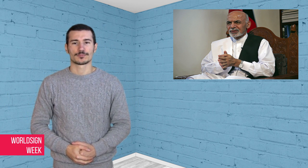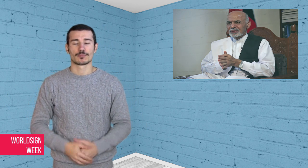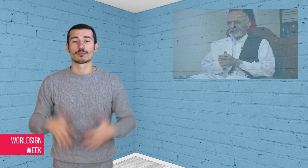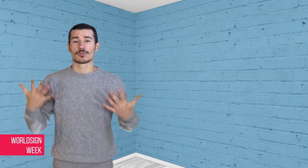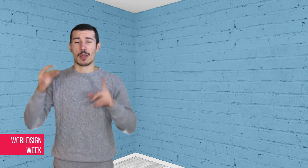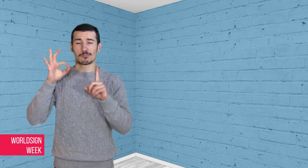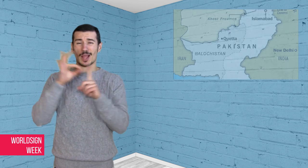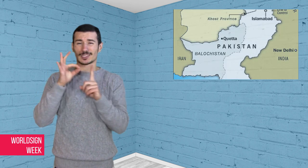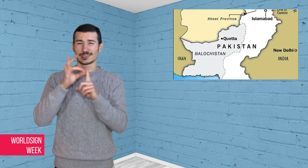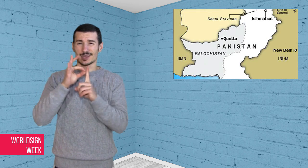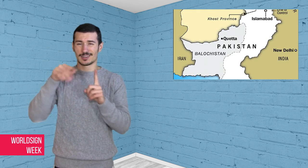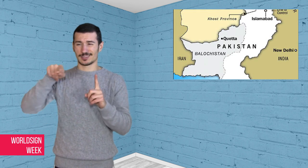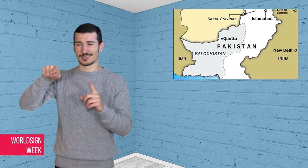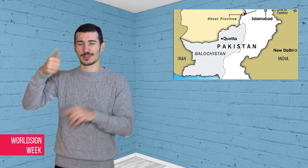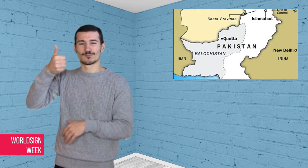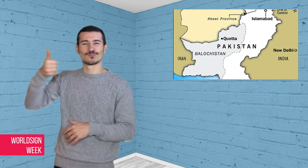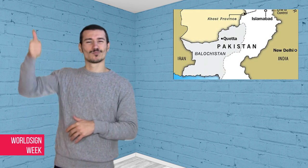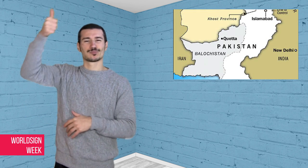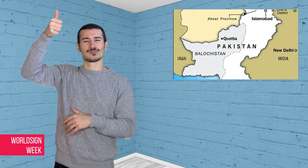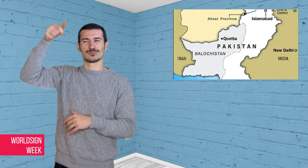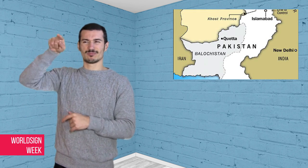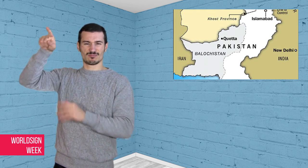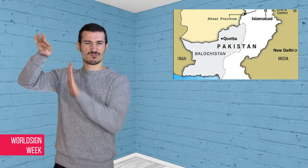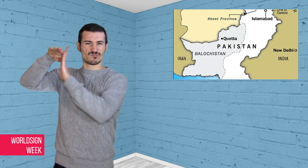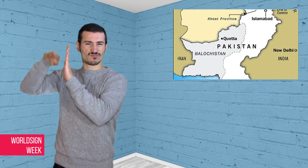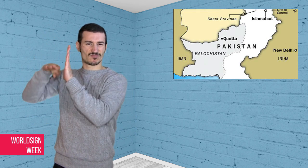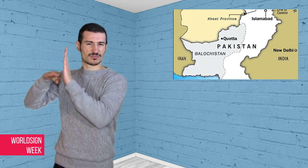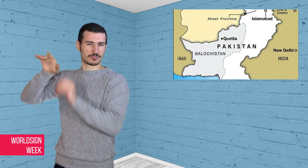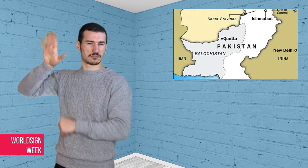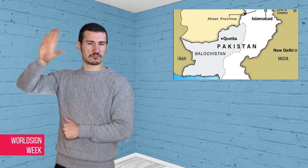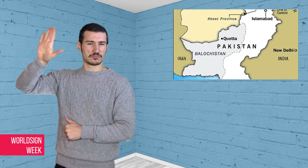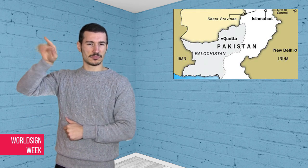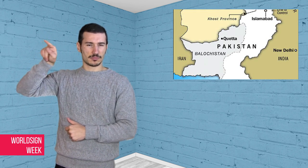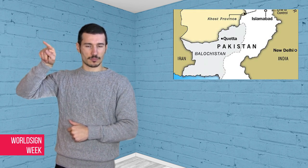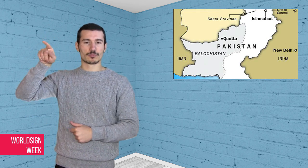attacks on Pakistan is operating from Afghanistan.